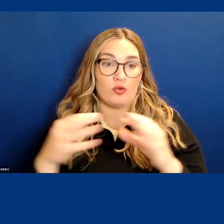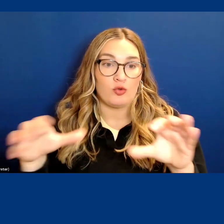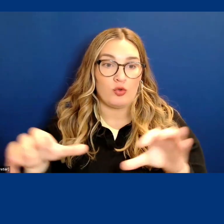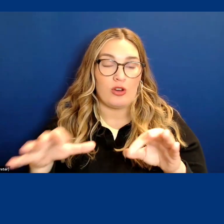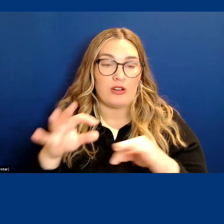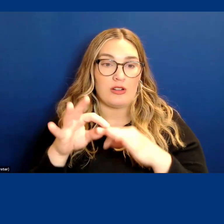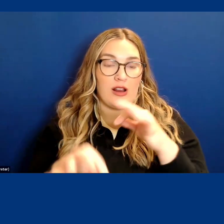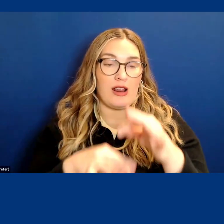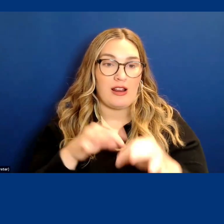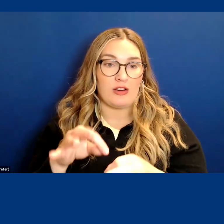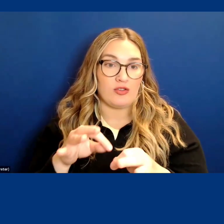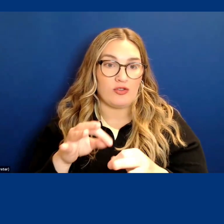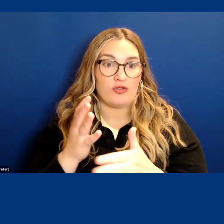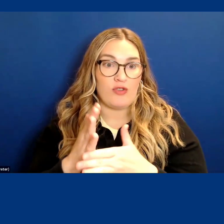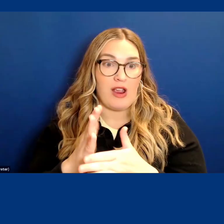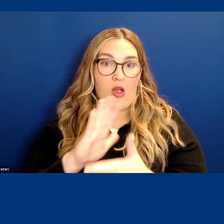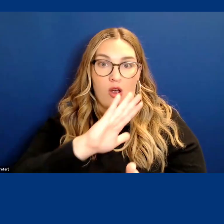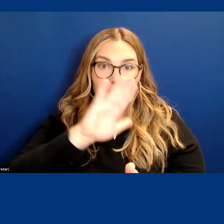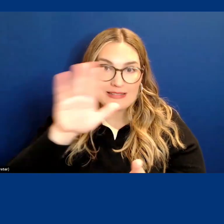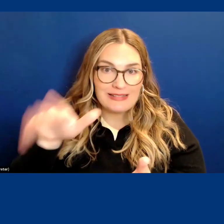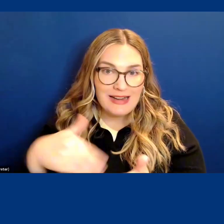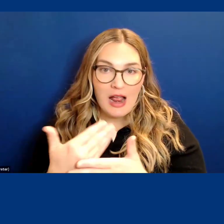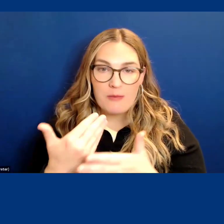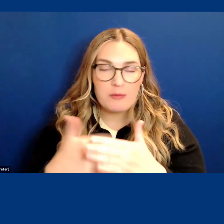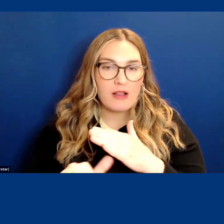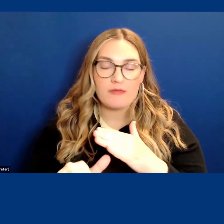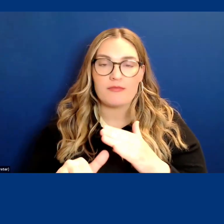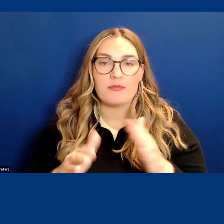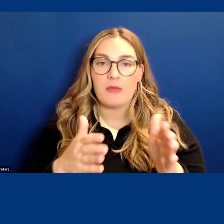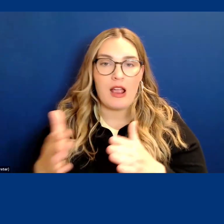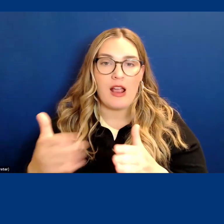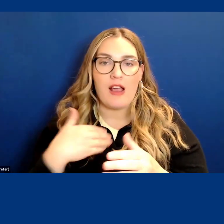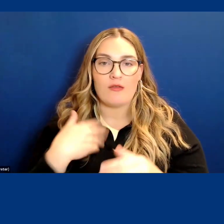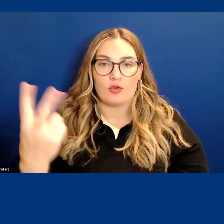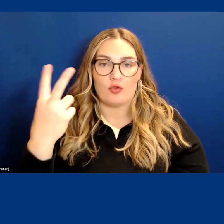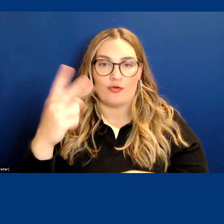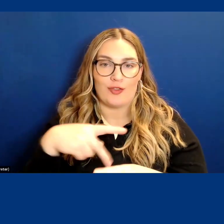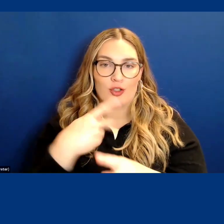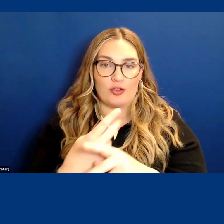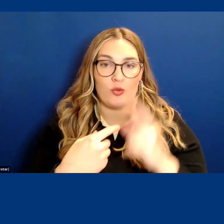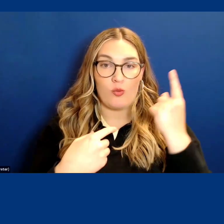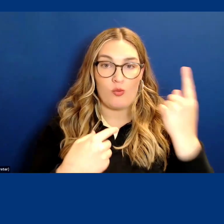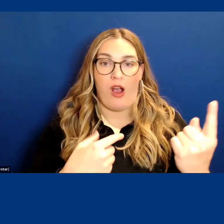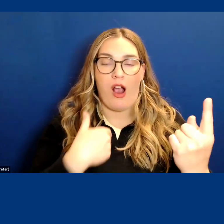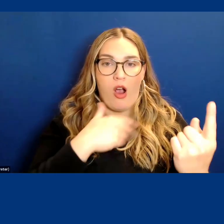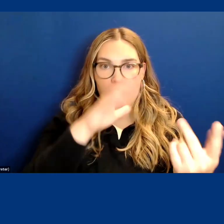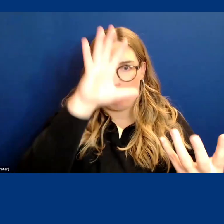the entire birth plan, I make two versions. So I have one that has all the information in it for them